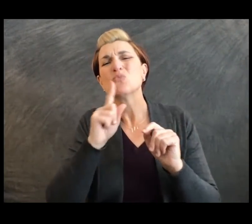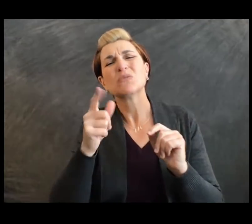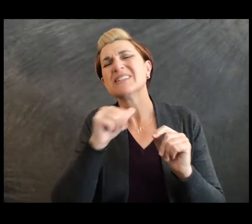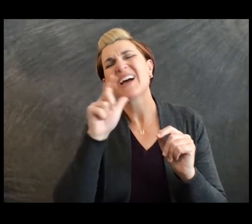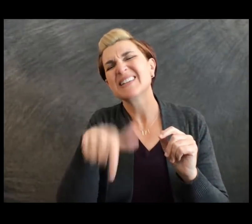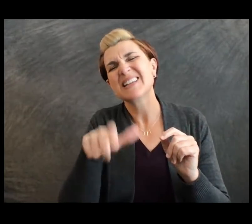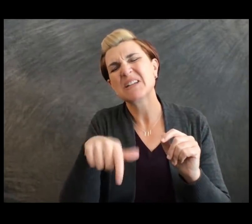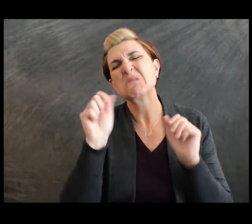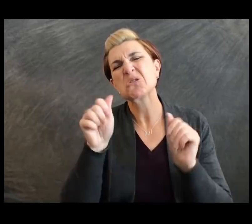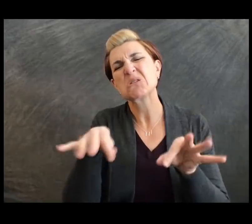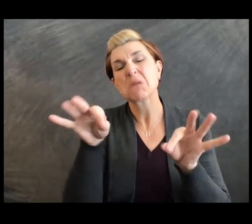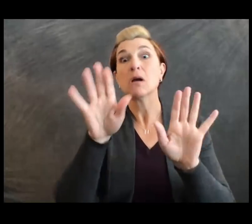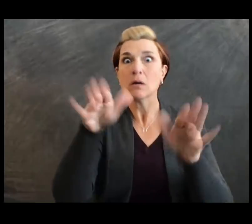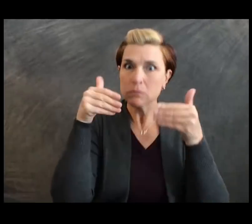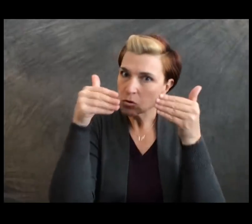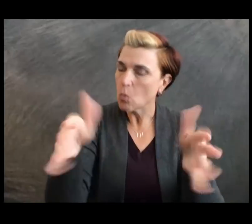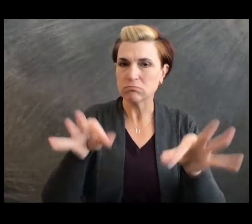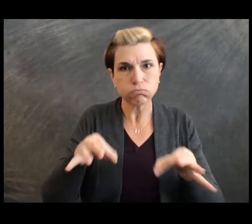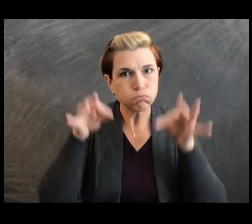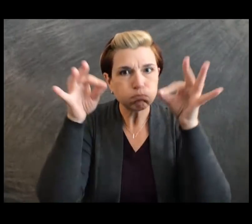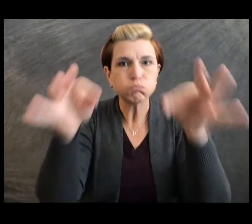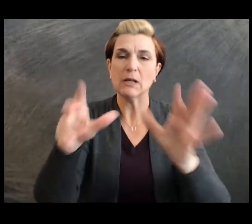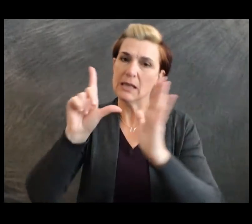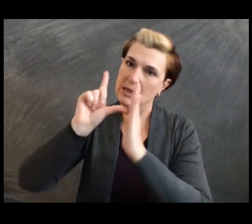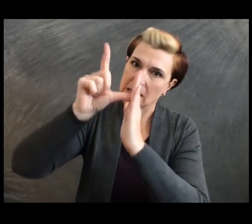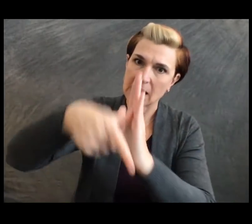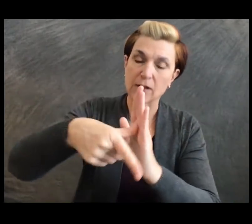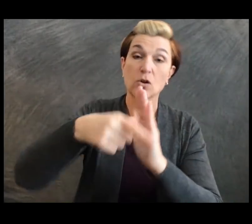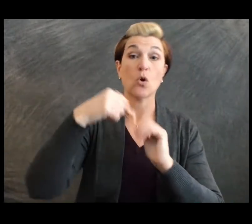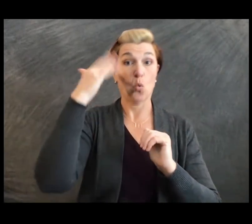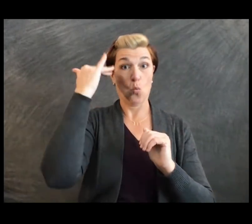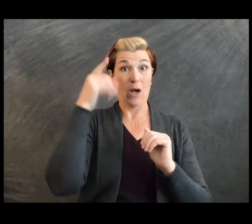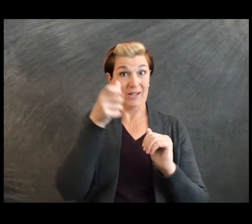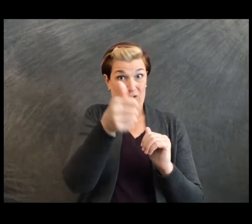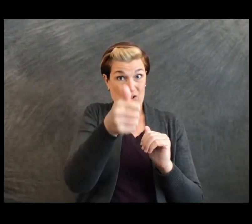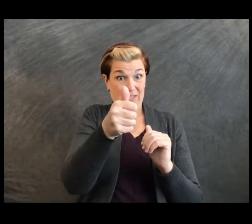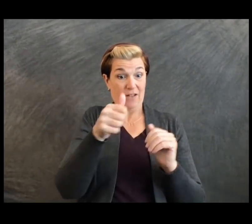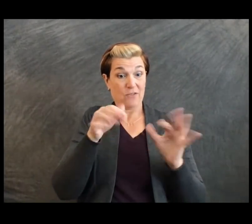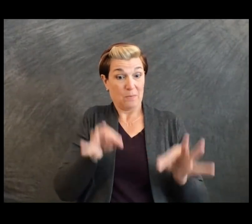because by postponing elected medical procedures you're freeing up medical